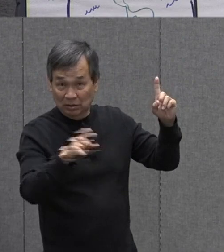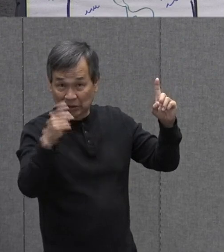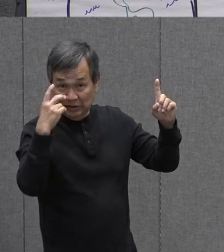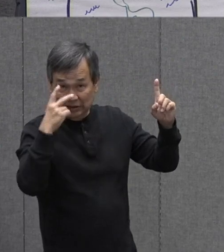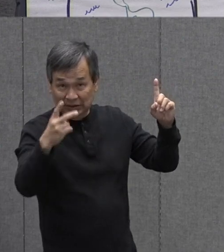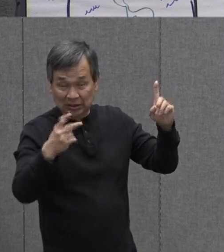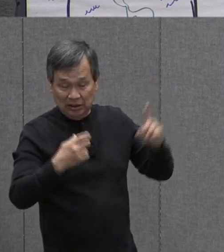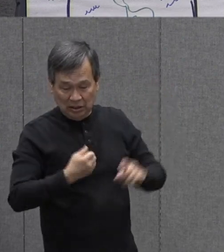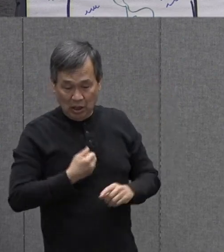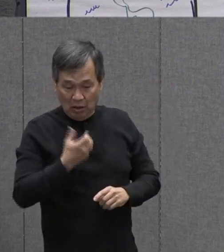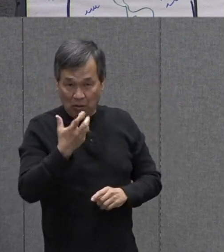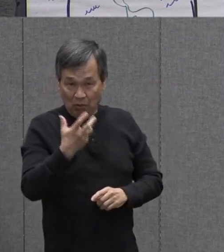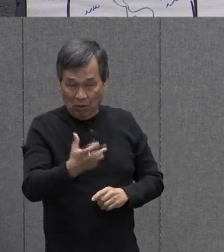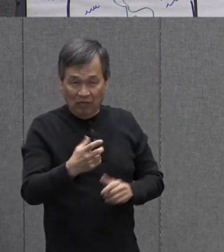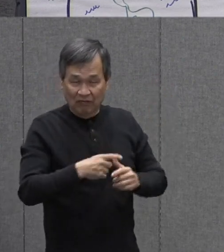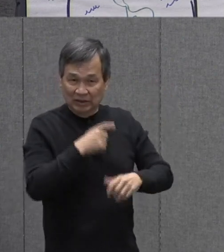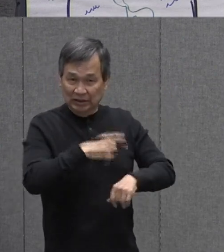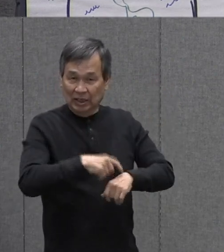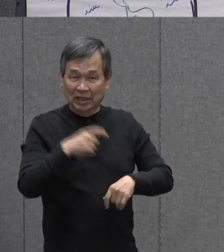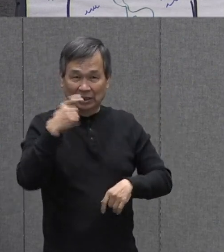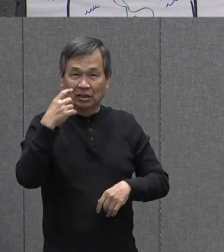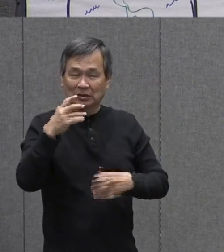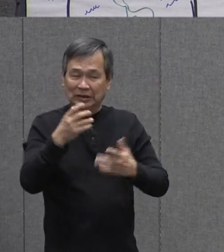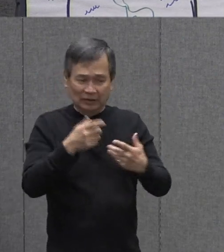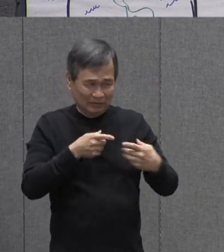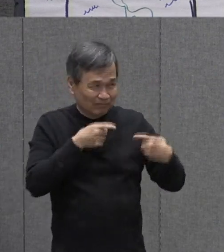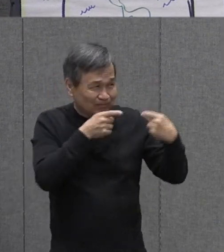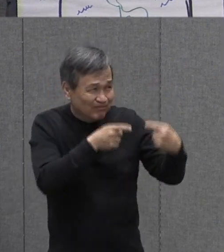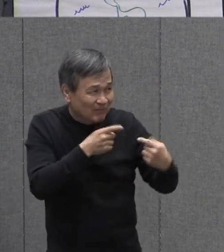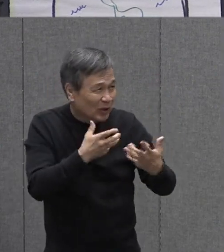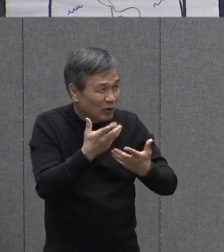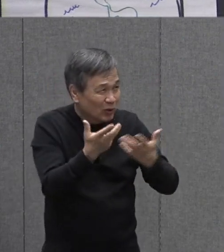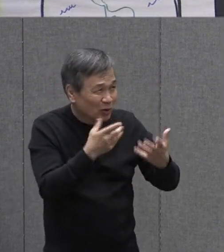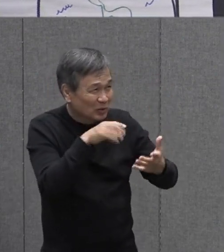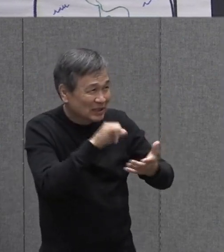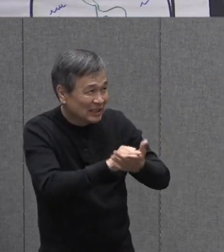and you're looking at it for the first time, this is a strategy to help you think about the poem.